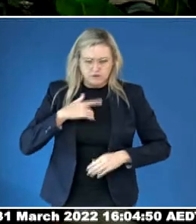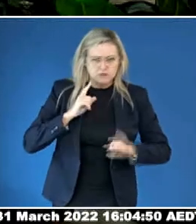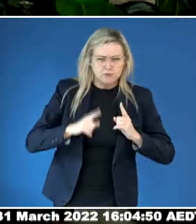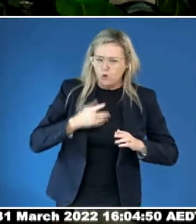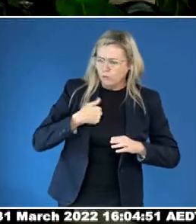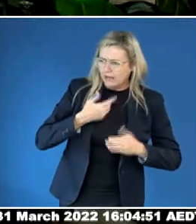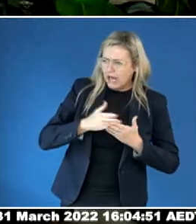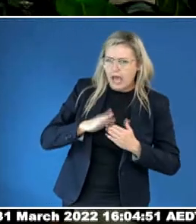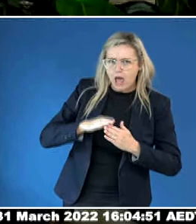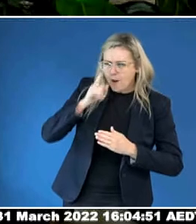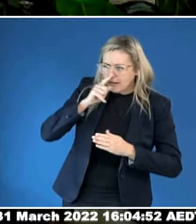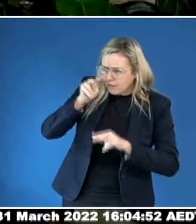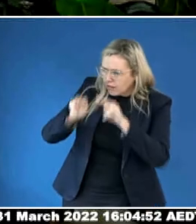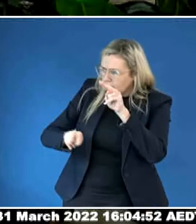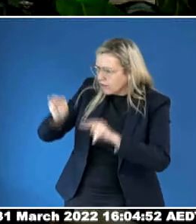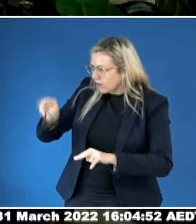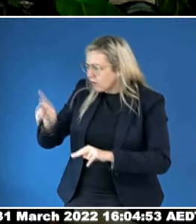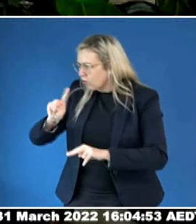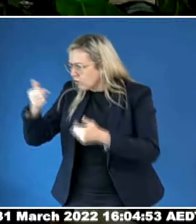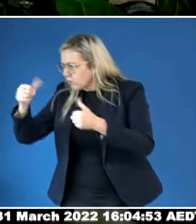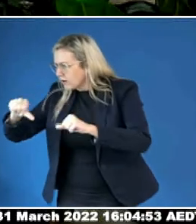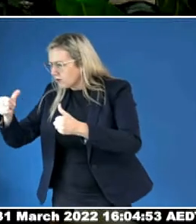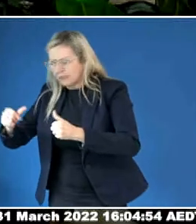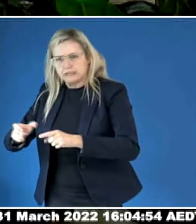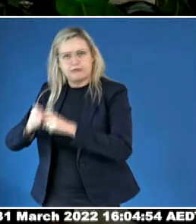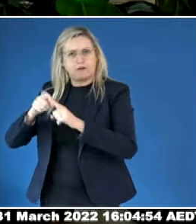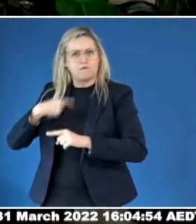Even if we do recognise the violence, we usually believe we are overacting because we